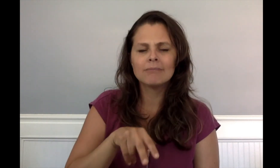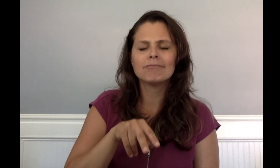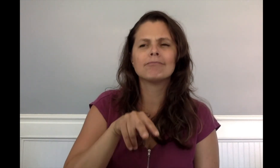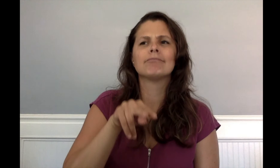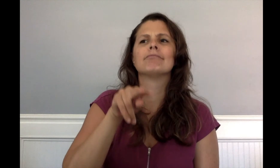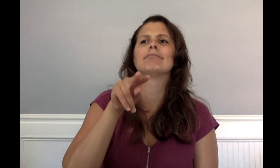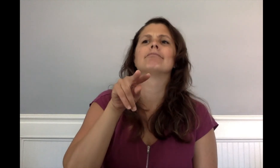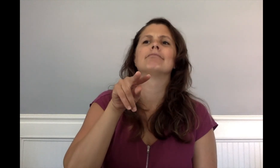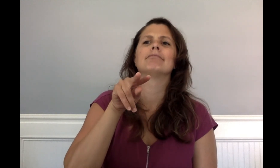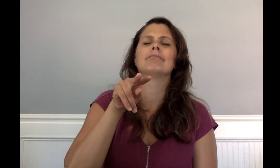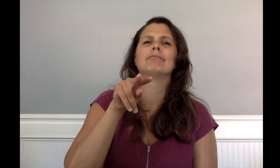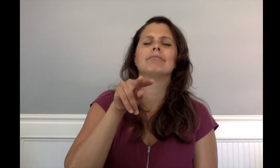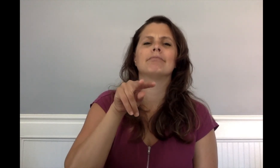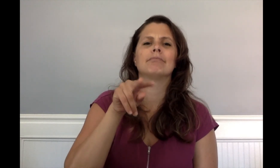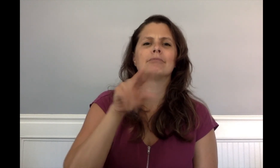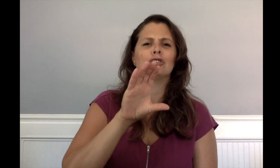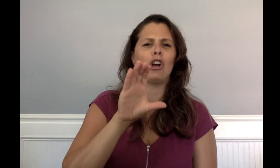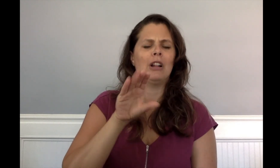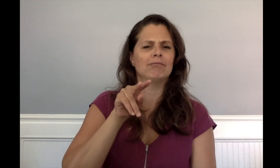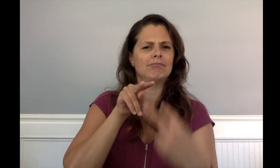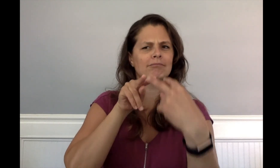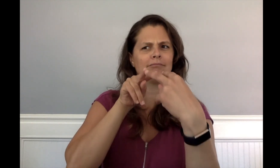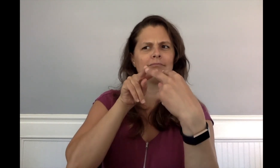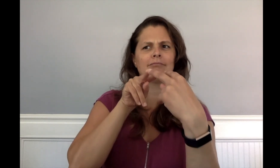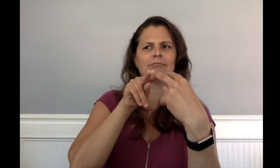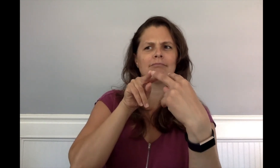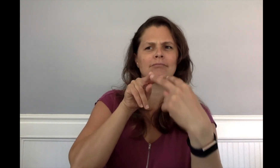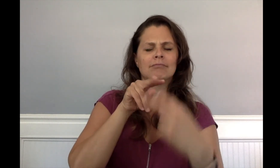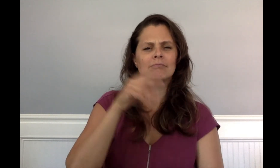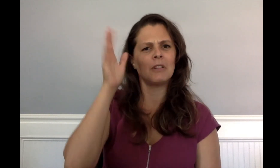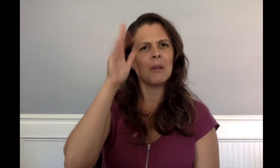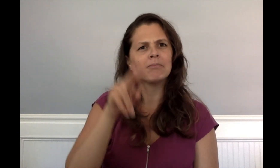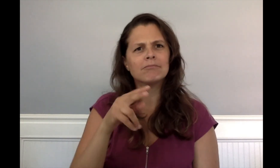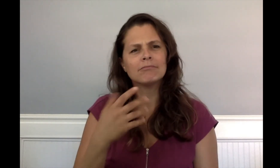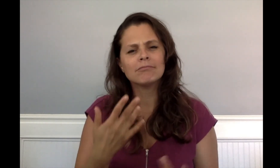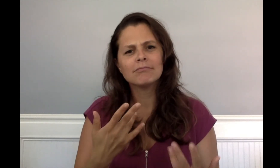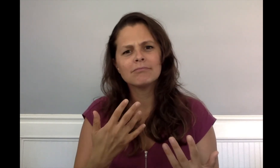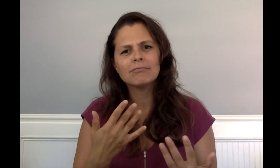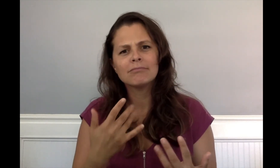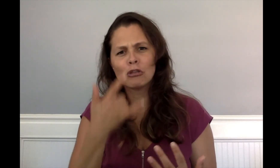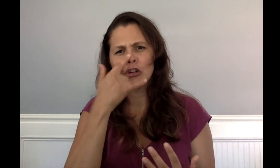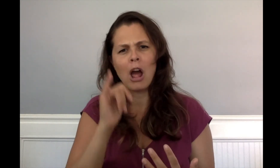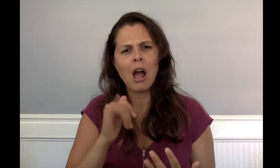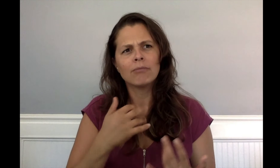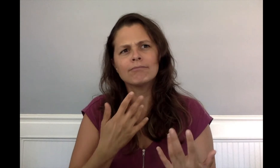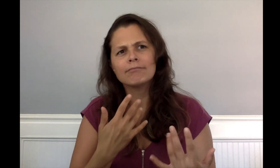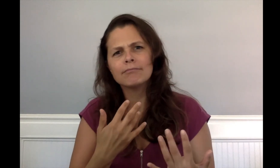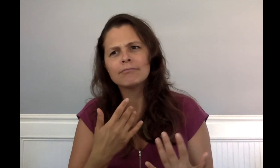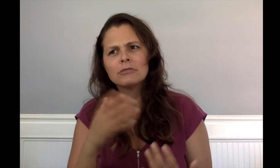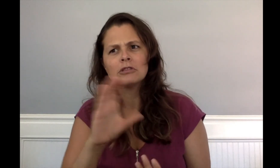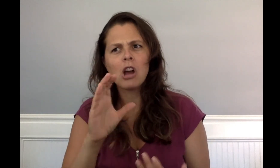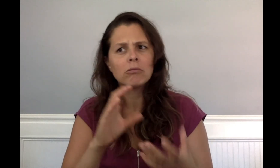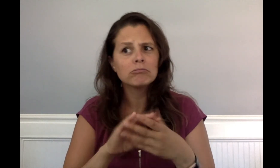Grandpa Tickler lifted his gaze and looked at Charlie, almost as if waiting for Charlie to tell him